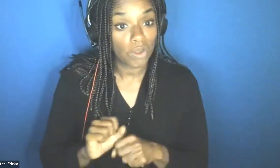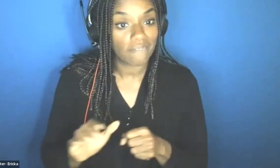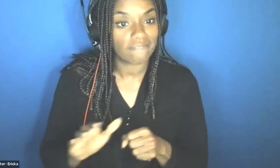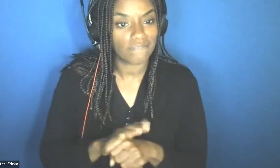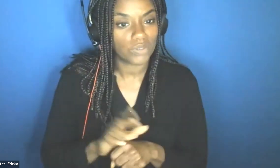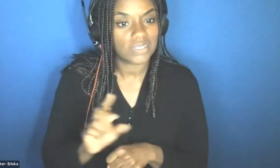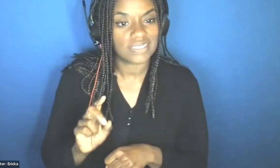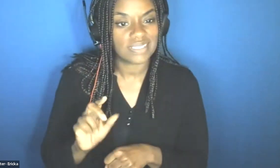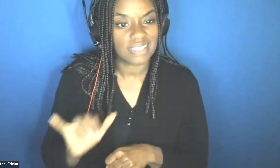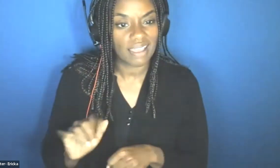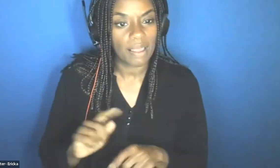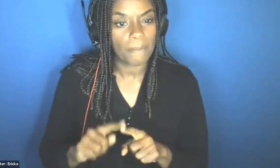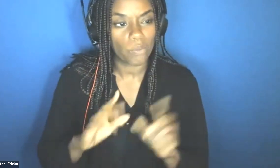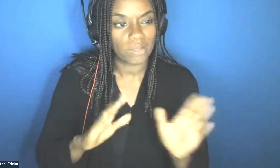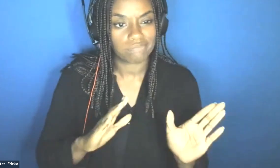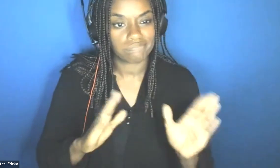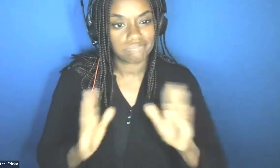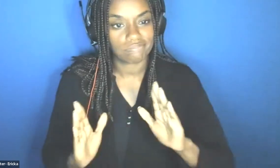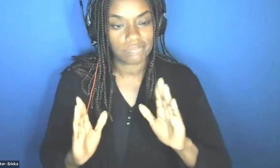Then, we have adjusted her schedule.